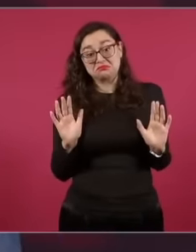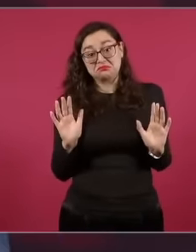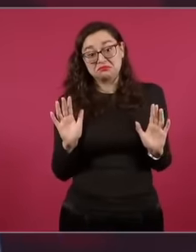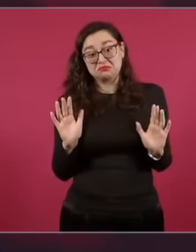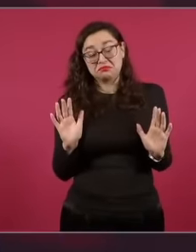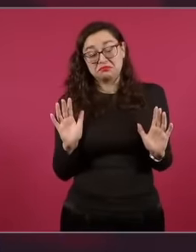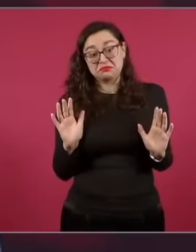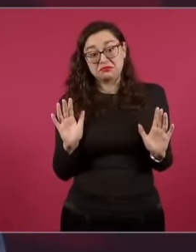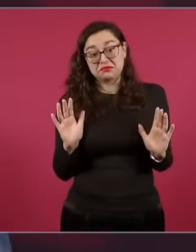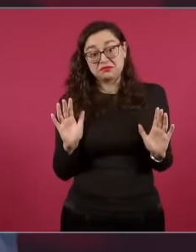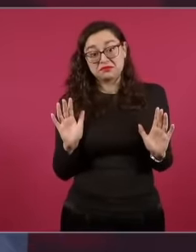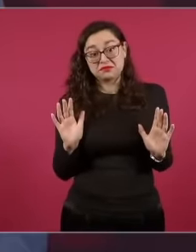I